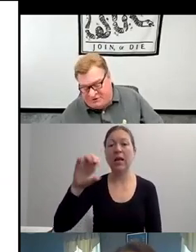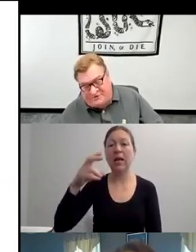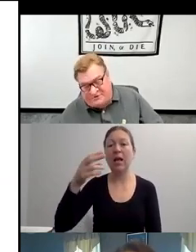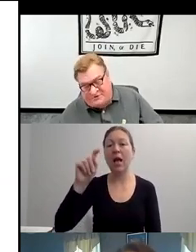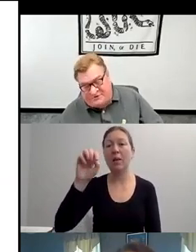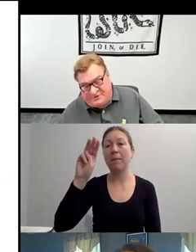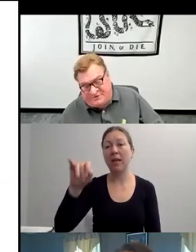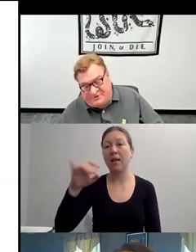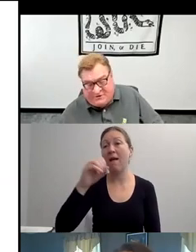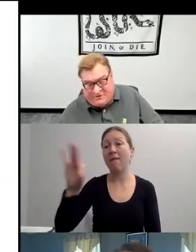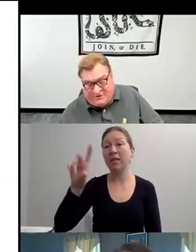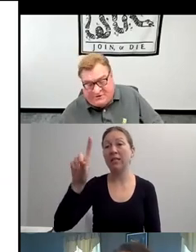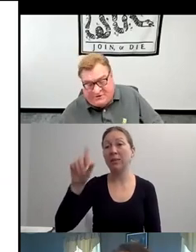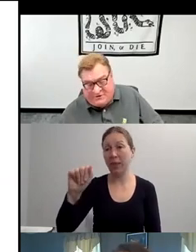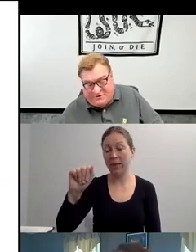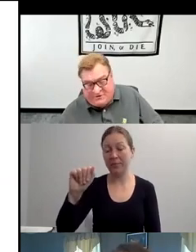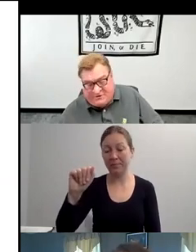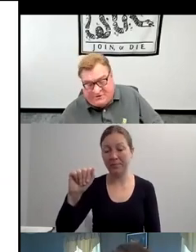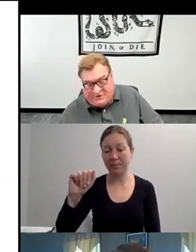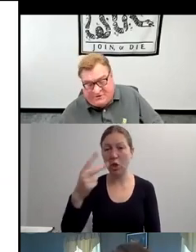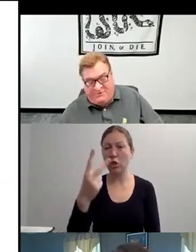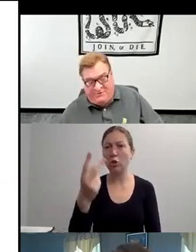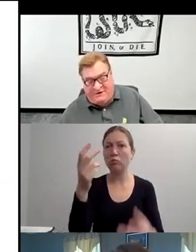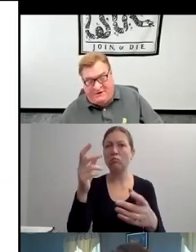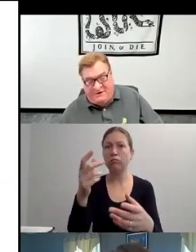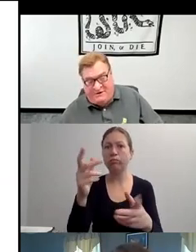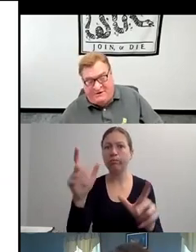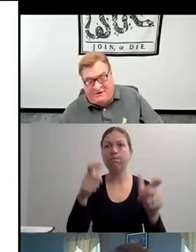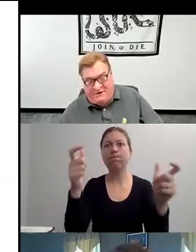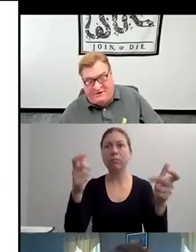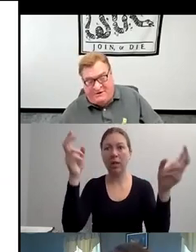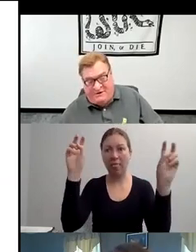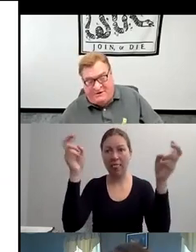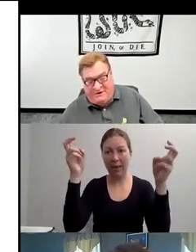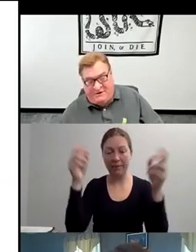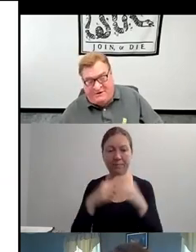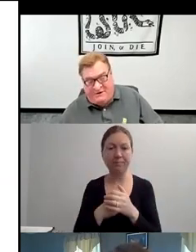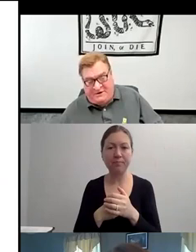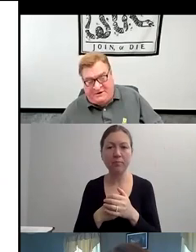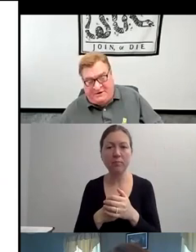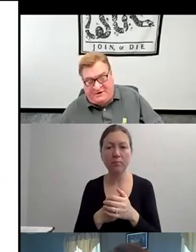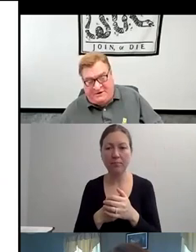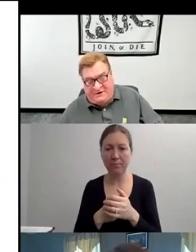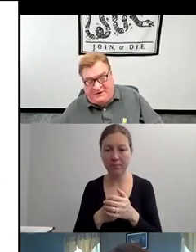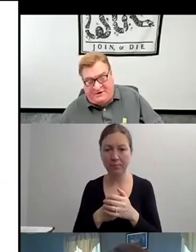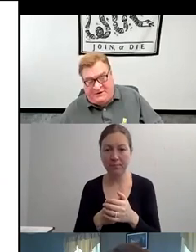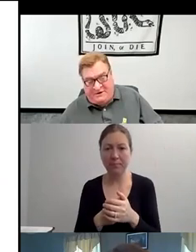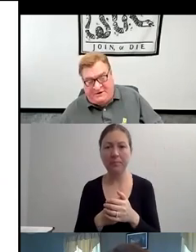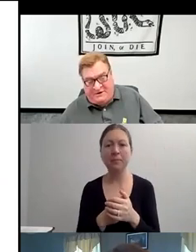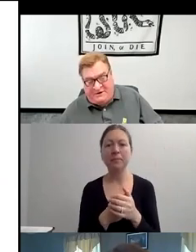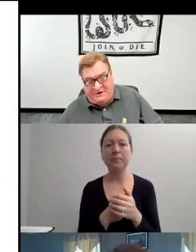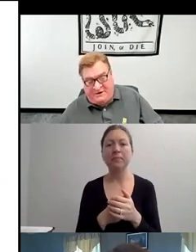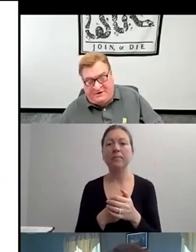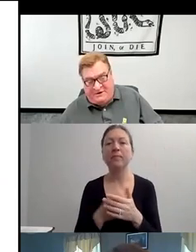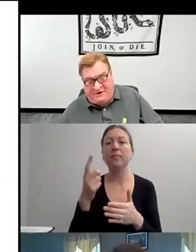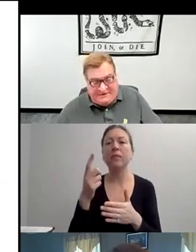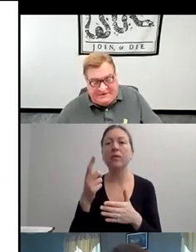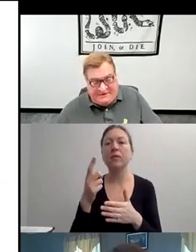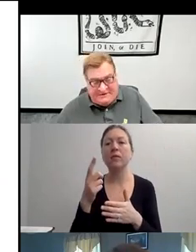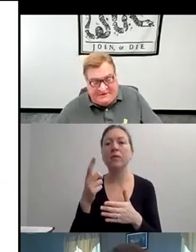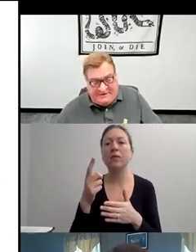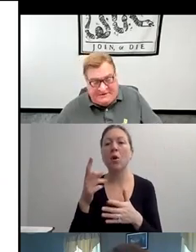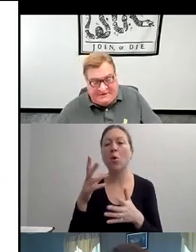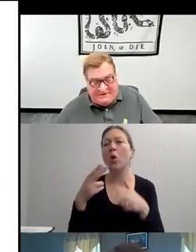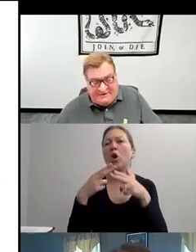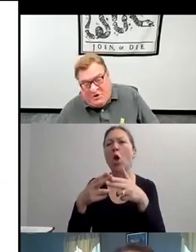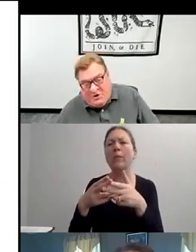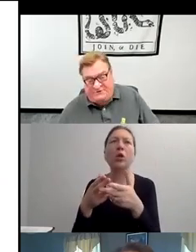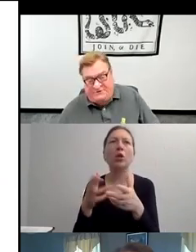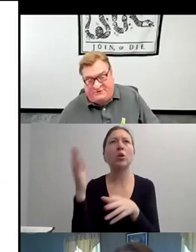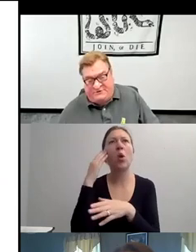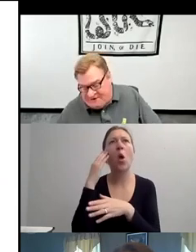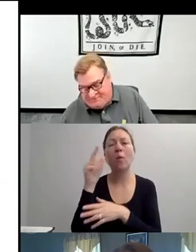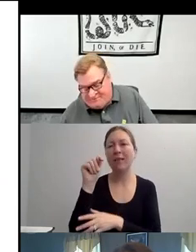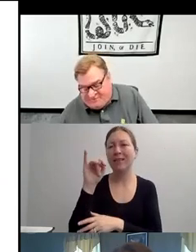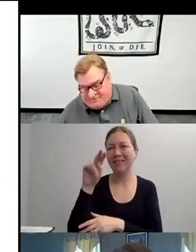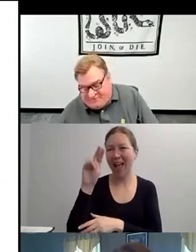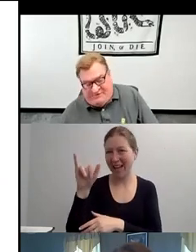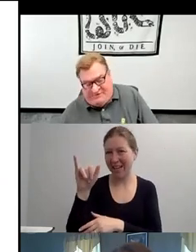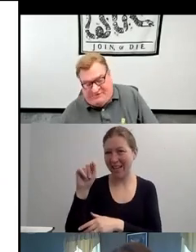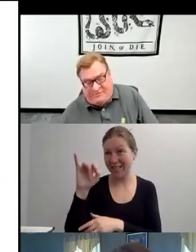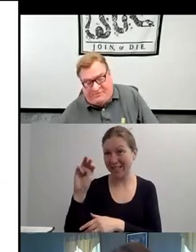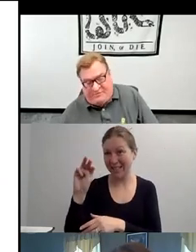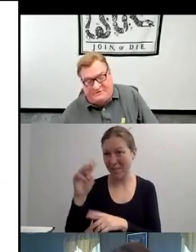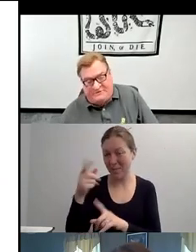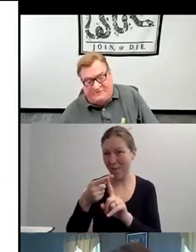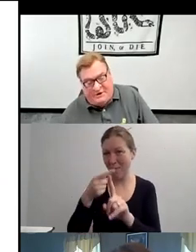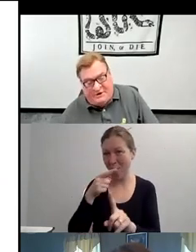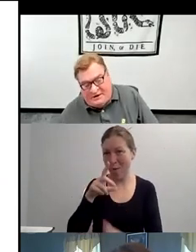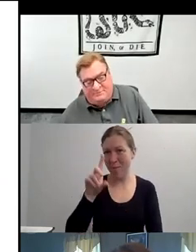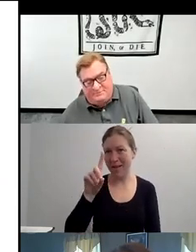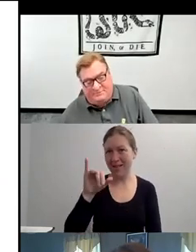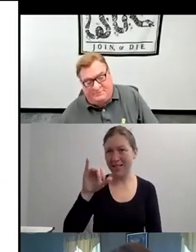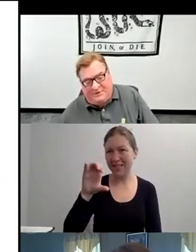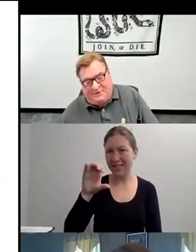"THIS PERSON THROUGH THEIR SUPER HUMAN 110% EFFORTS OVERCOME THE DISABILITY.